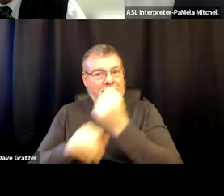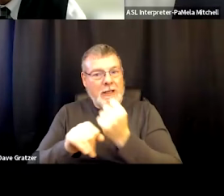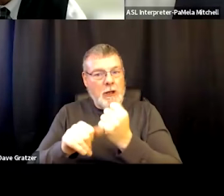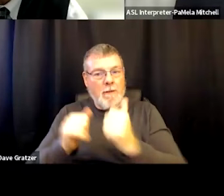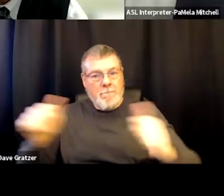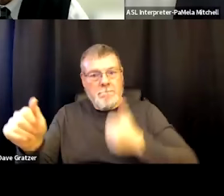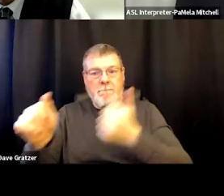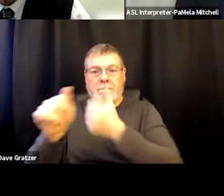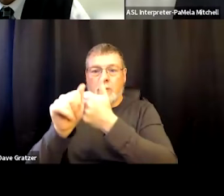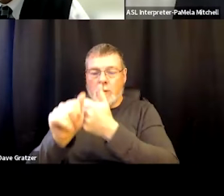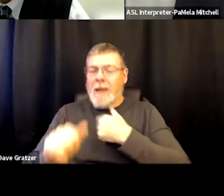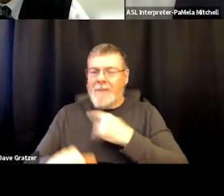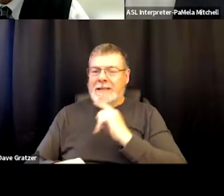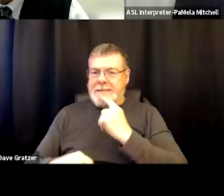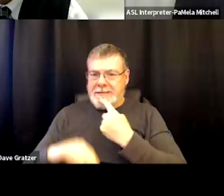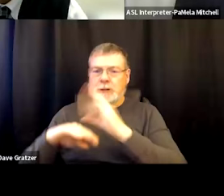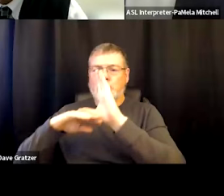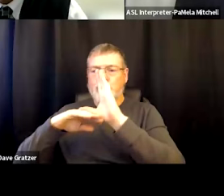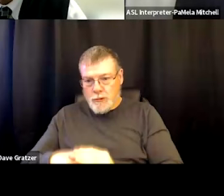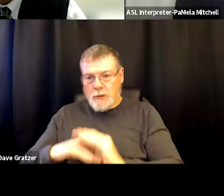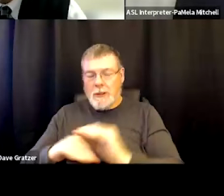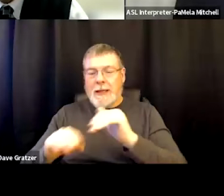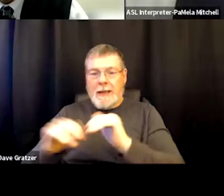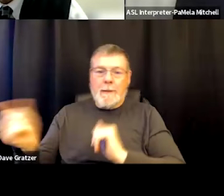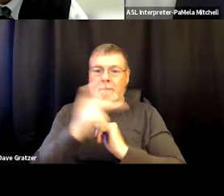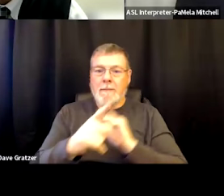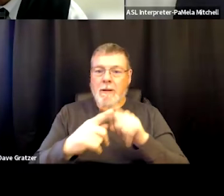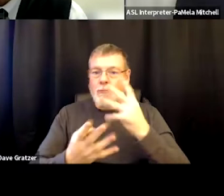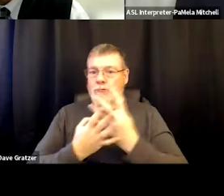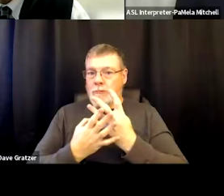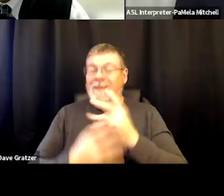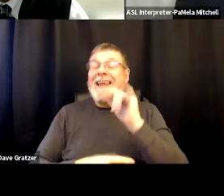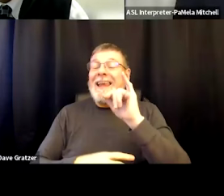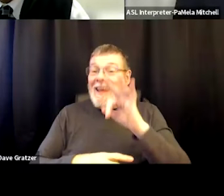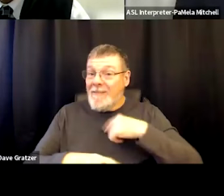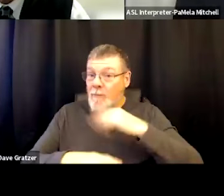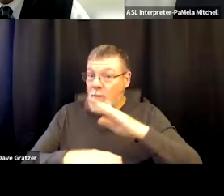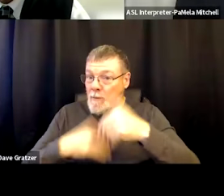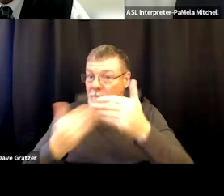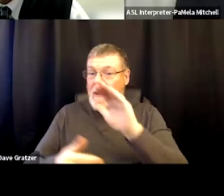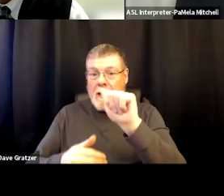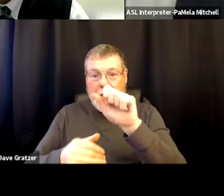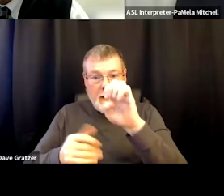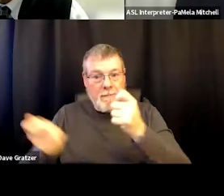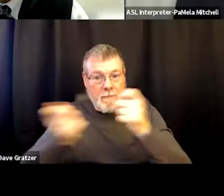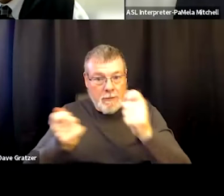that we have a significant reduction in reincarceration if we provide case management, it's part of our reentry services.